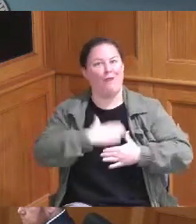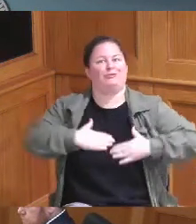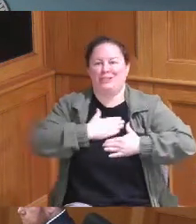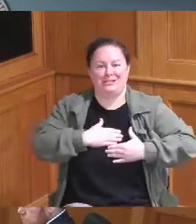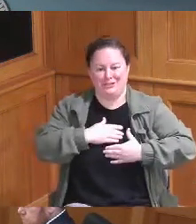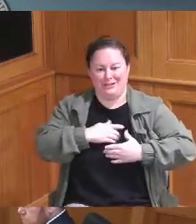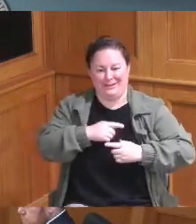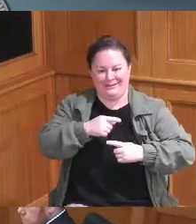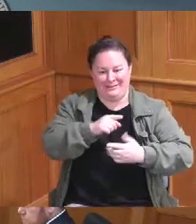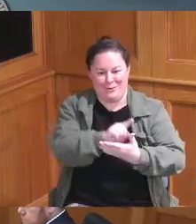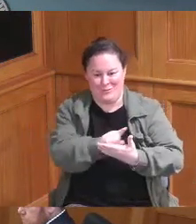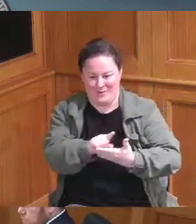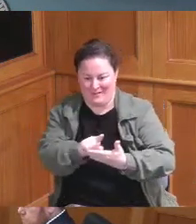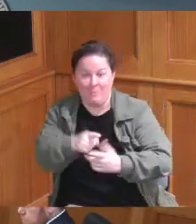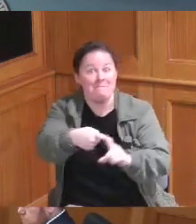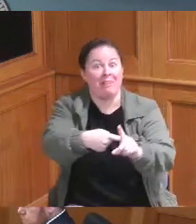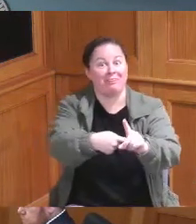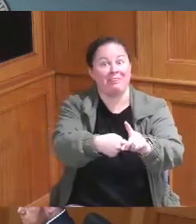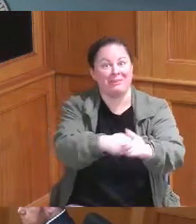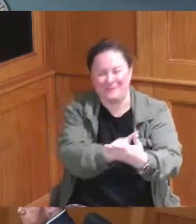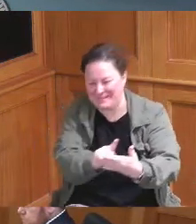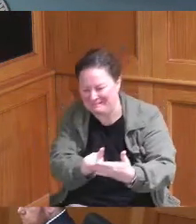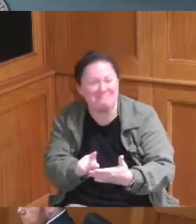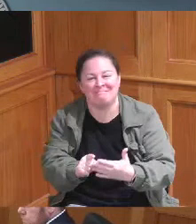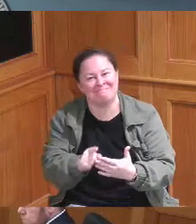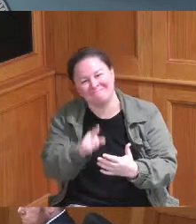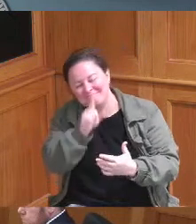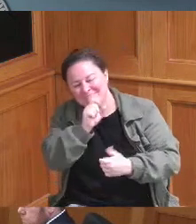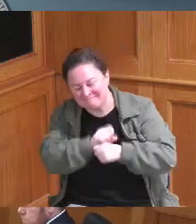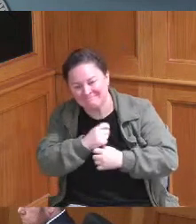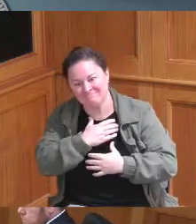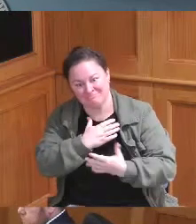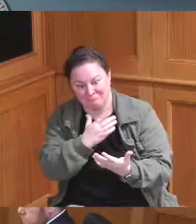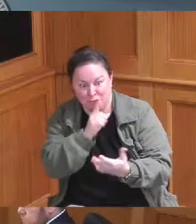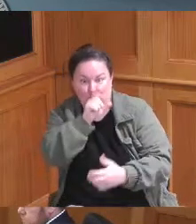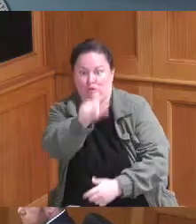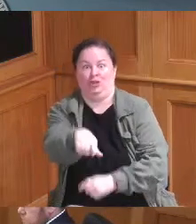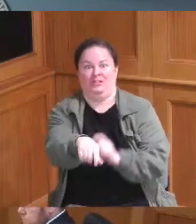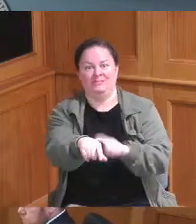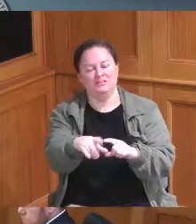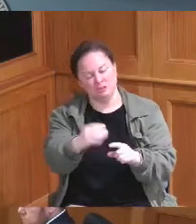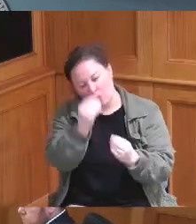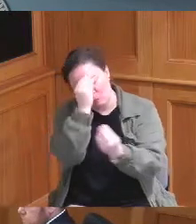it's thank you yes much deserved please tell your team that we're grateful for all their work